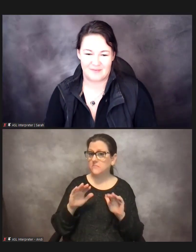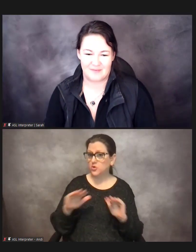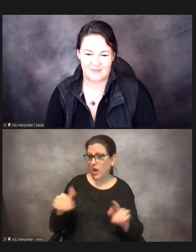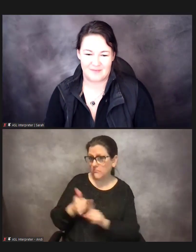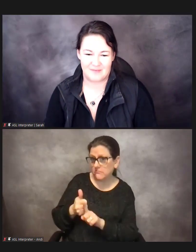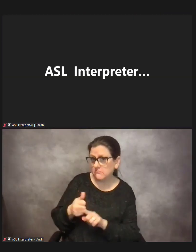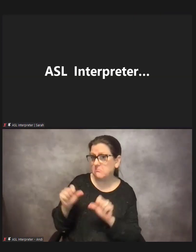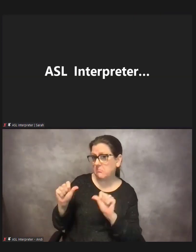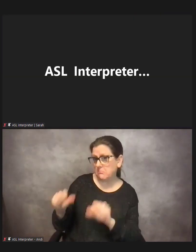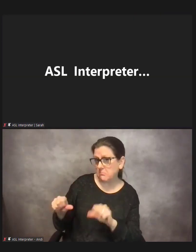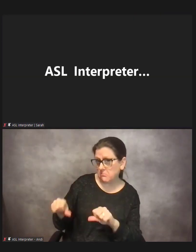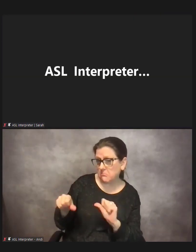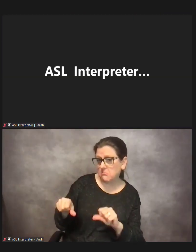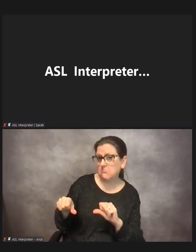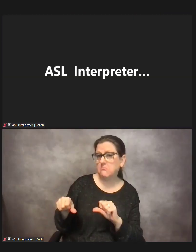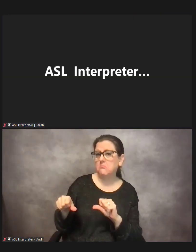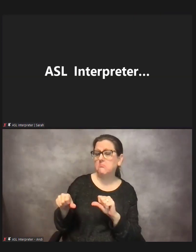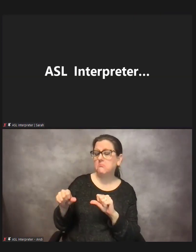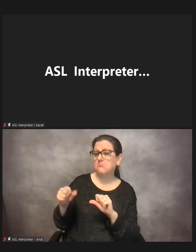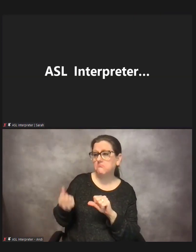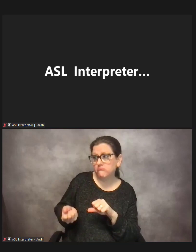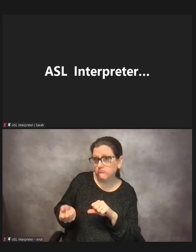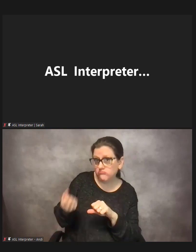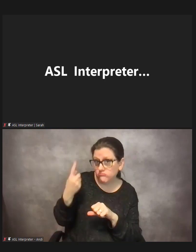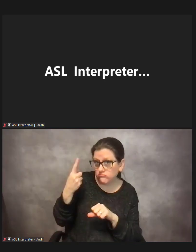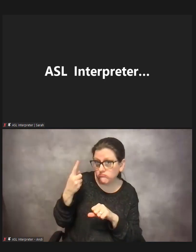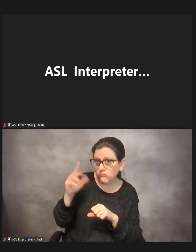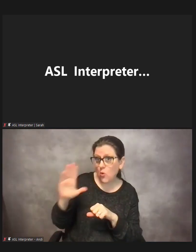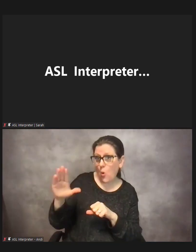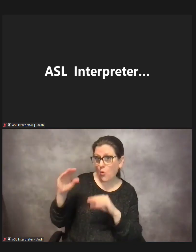or are they able, in the circumstances you're in, to